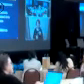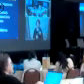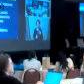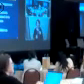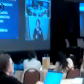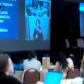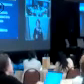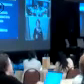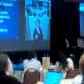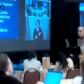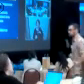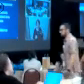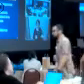99-year-old grandfather lives with us.